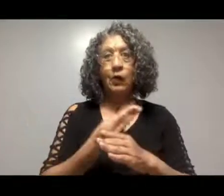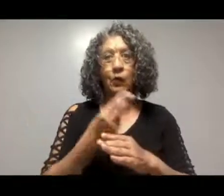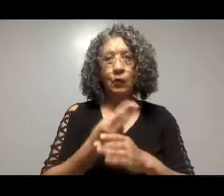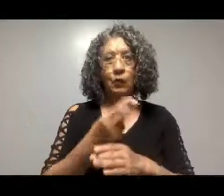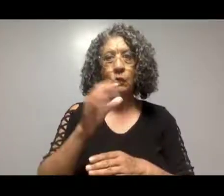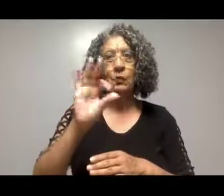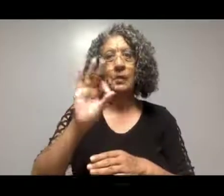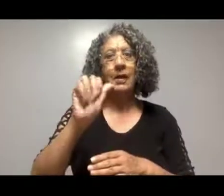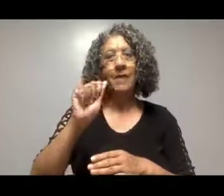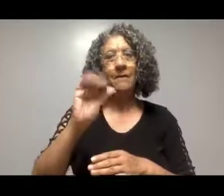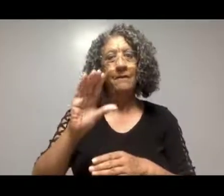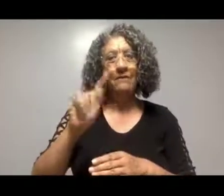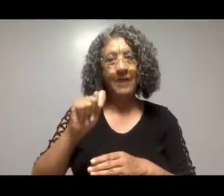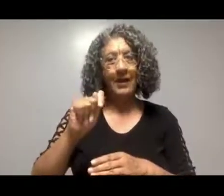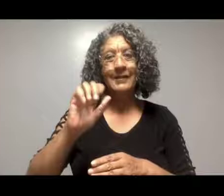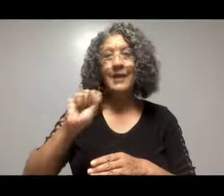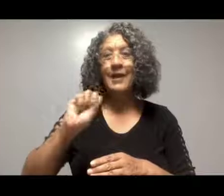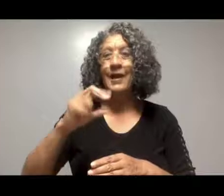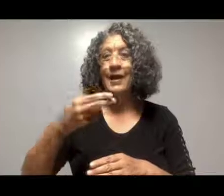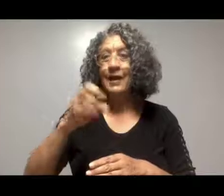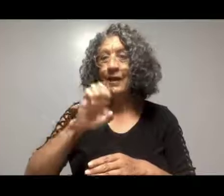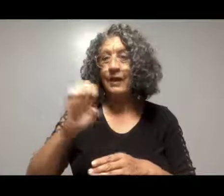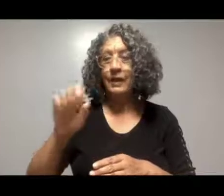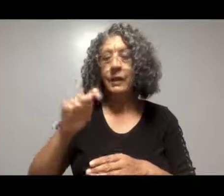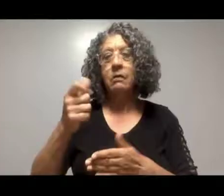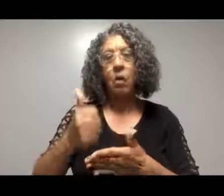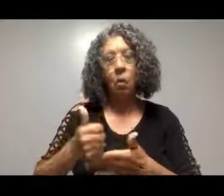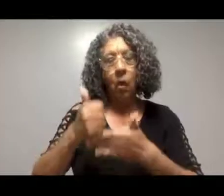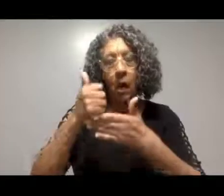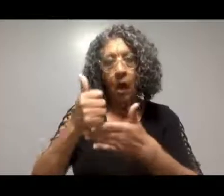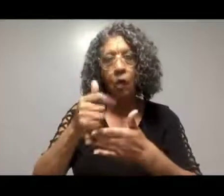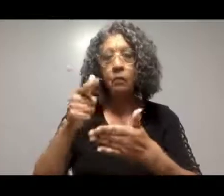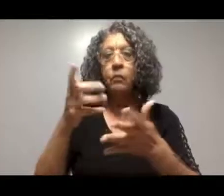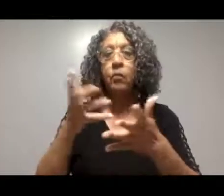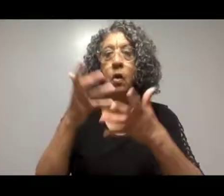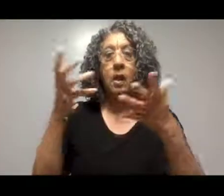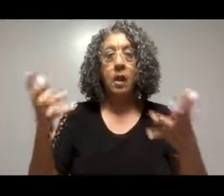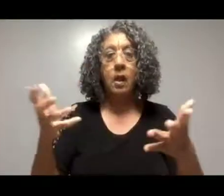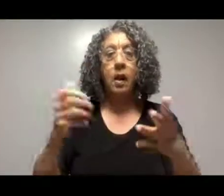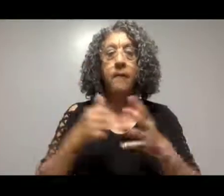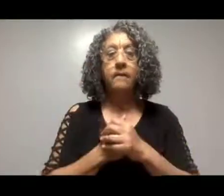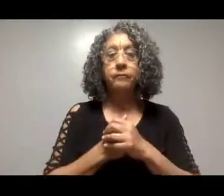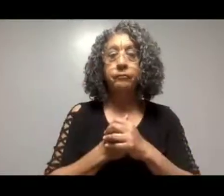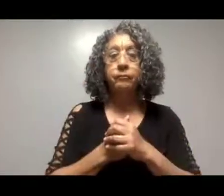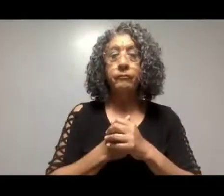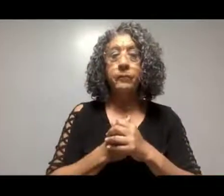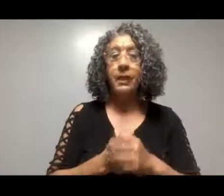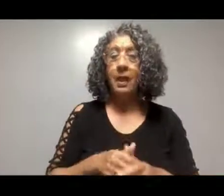Again use your fact sheet it will help you a lot.